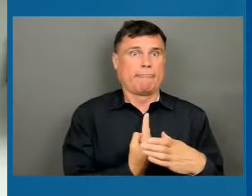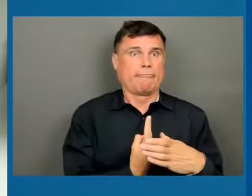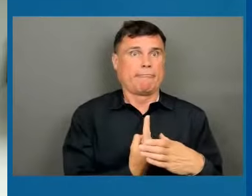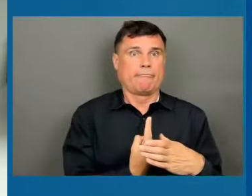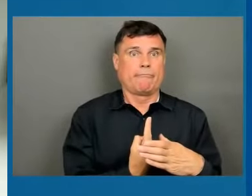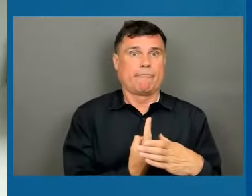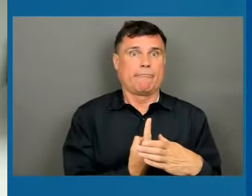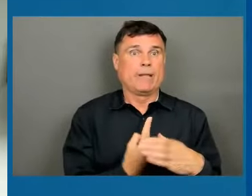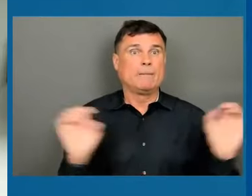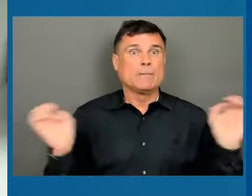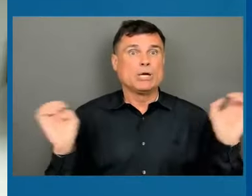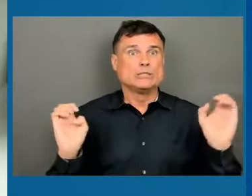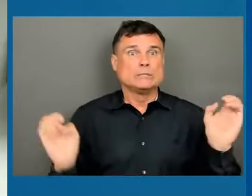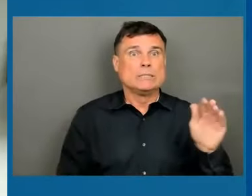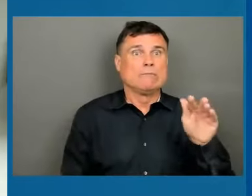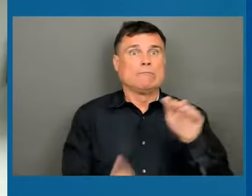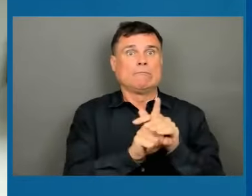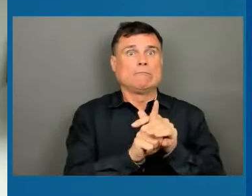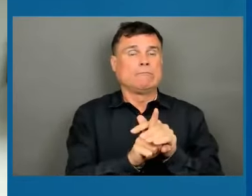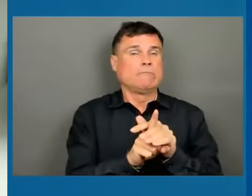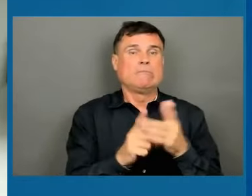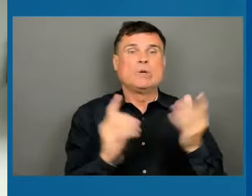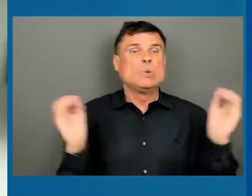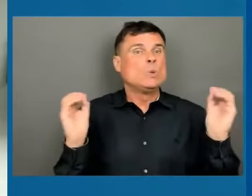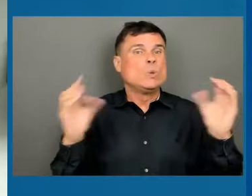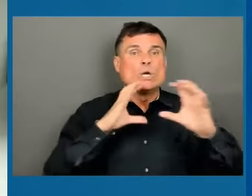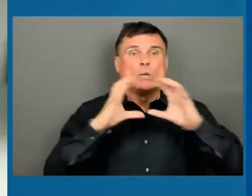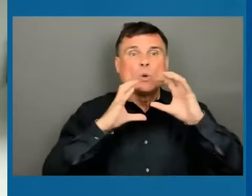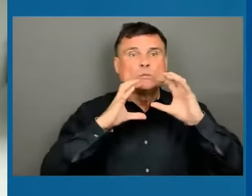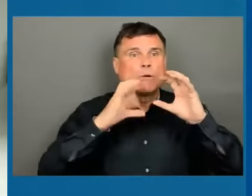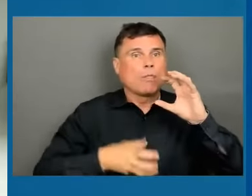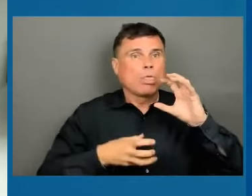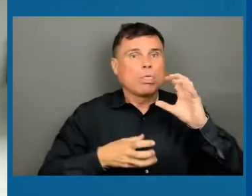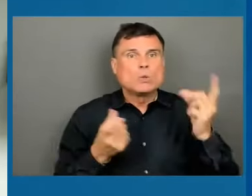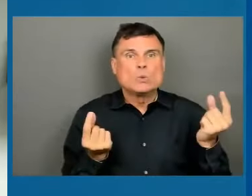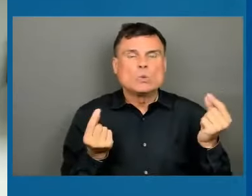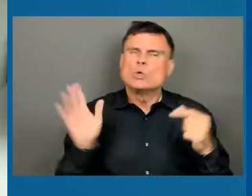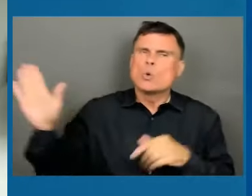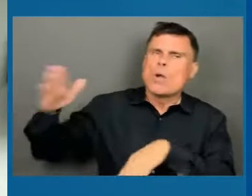Yeah, advice -- is your question in regards to if they